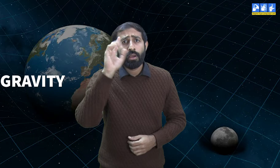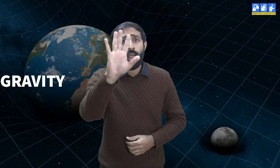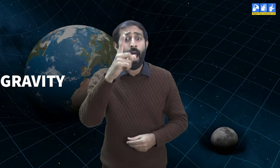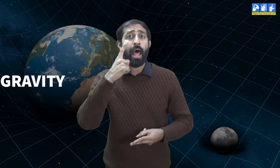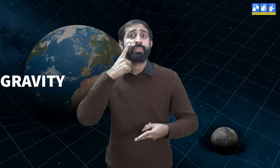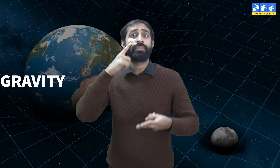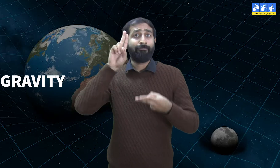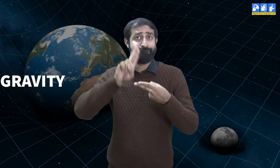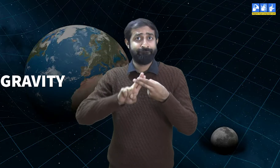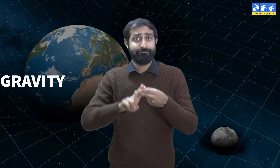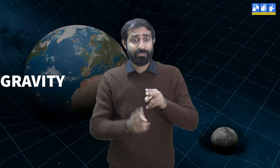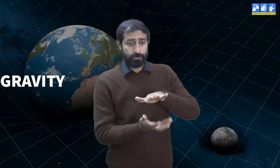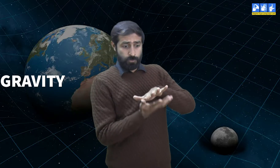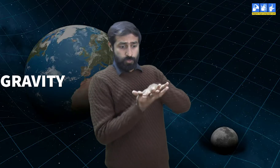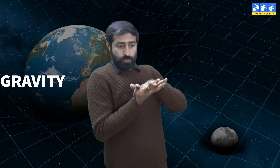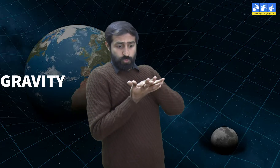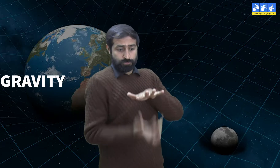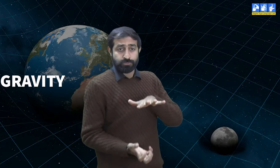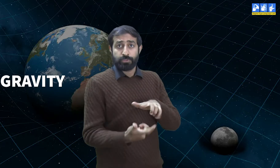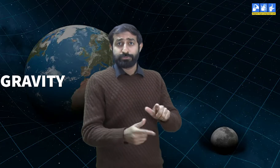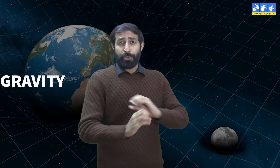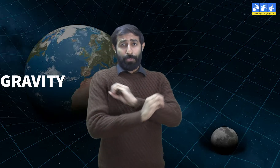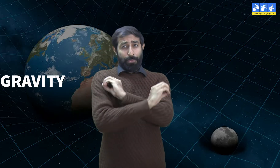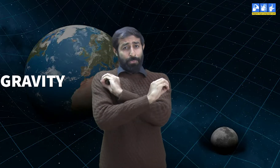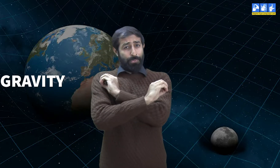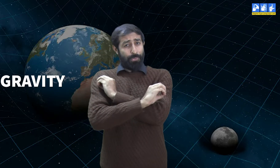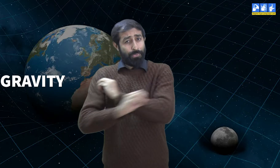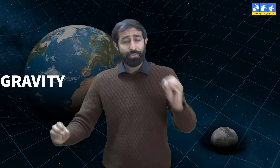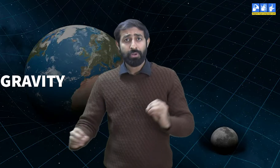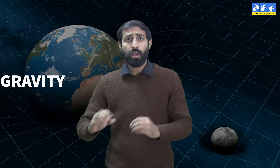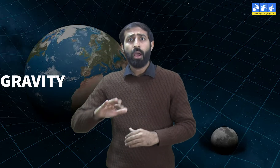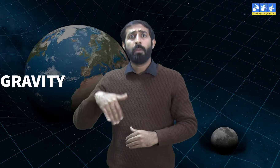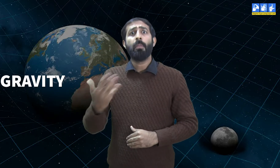If there is no gravitational force,